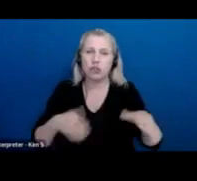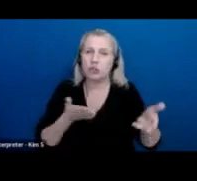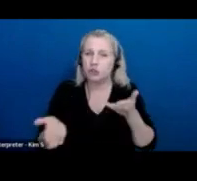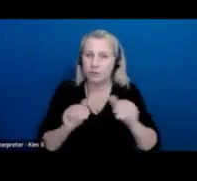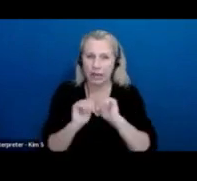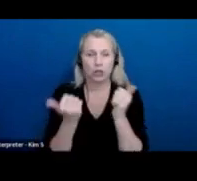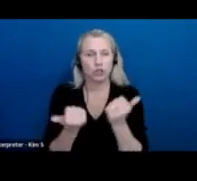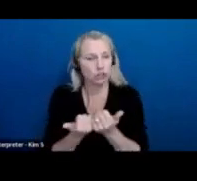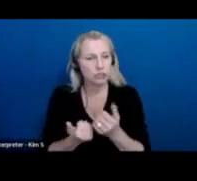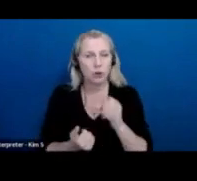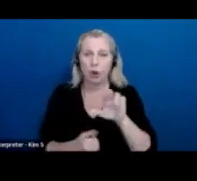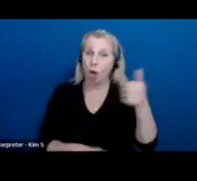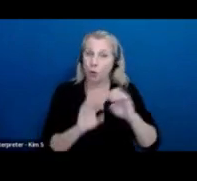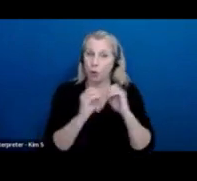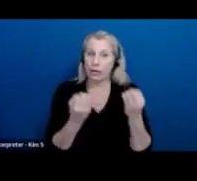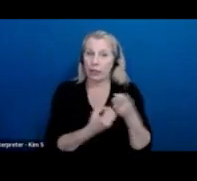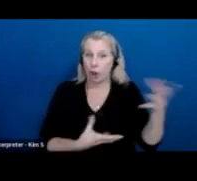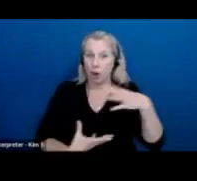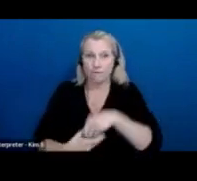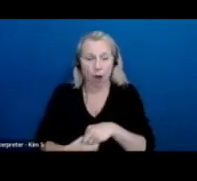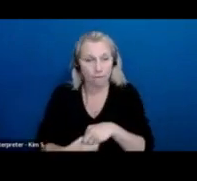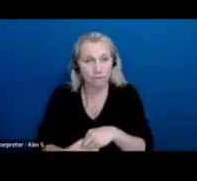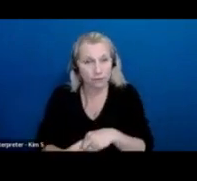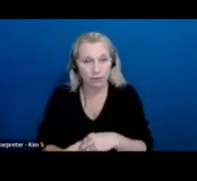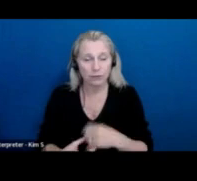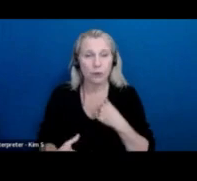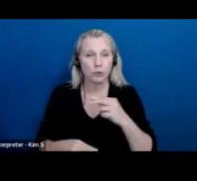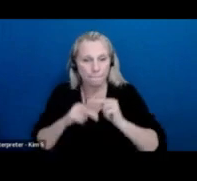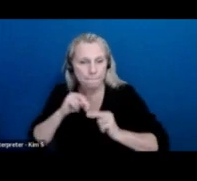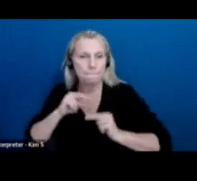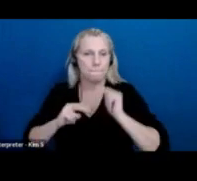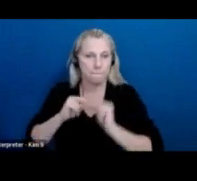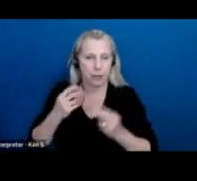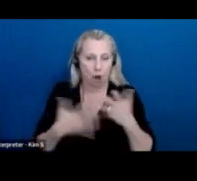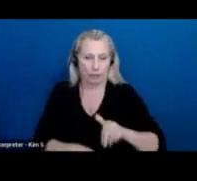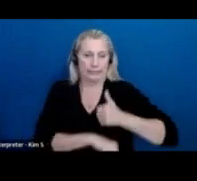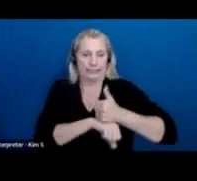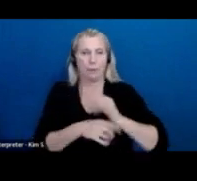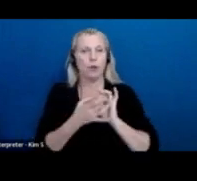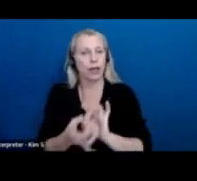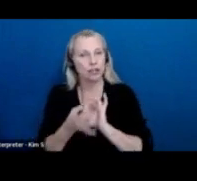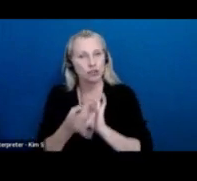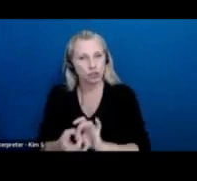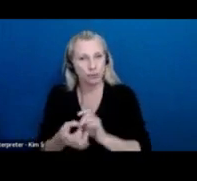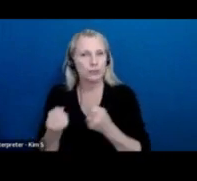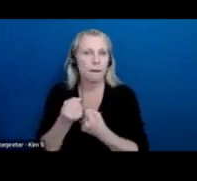organizations that they may be involved in. And we want to build on existing relationships and supports that families come